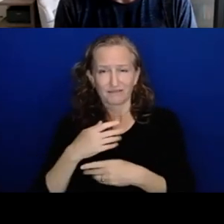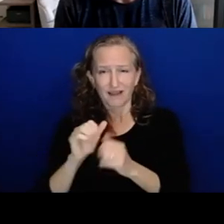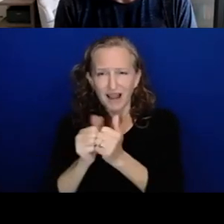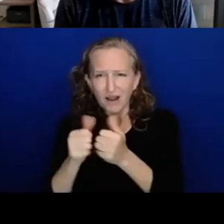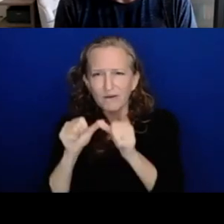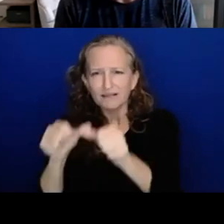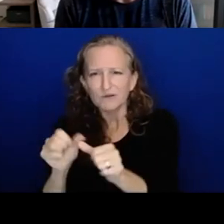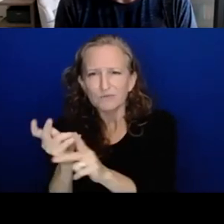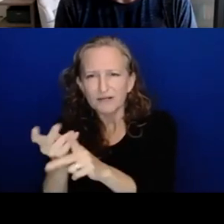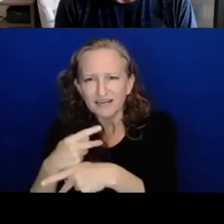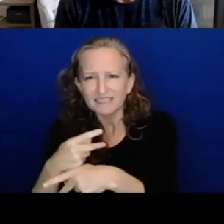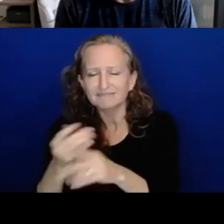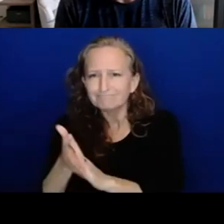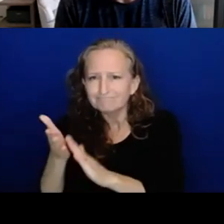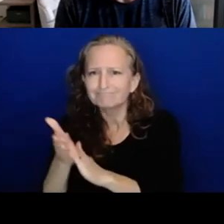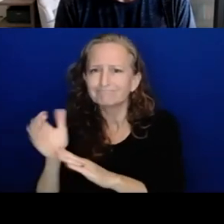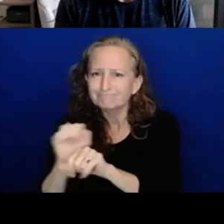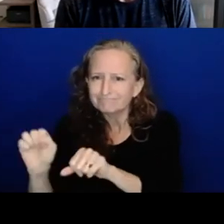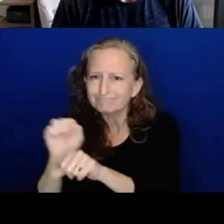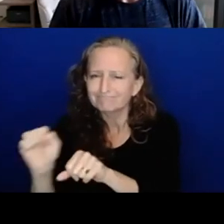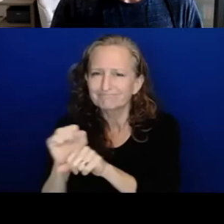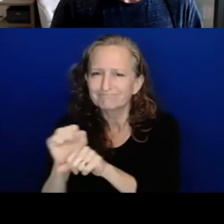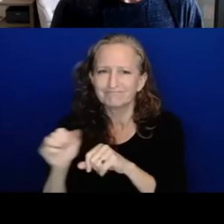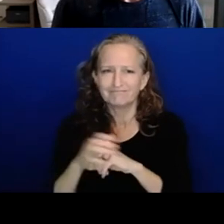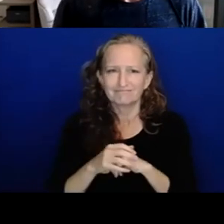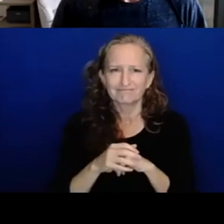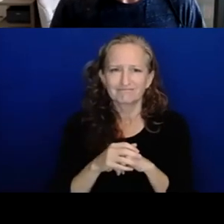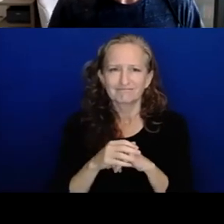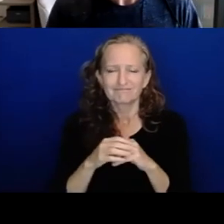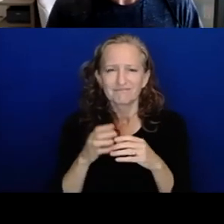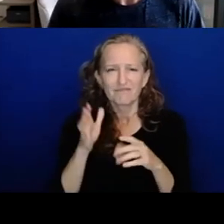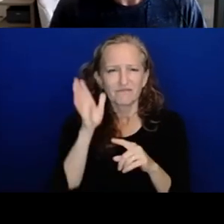we were talking about the future of work? But the future of work in a pandemic. And